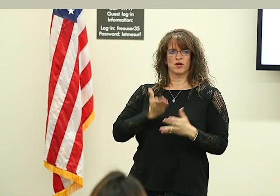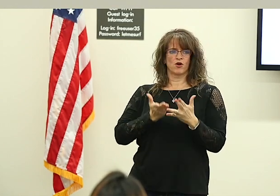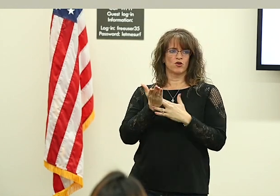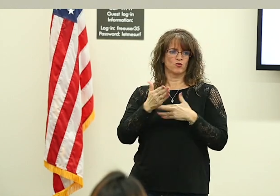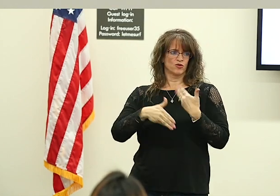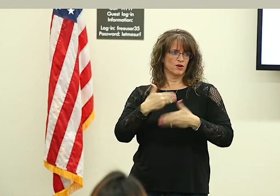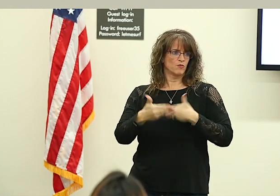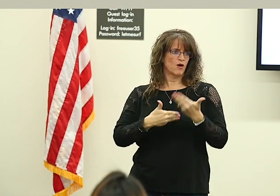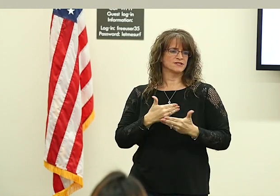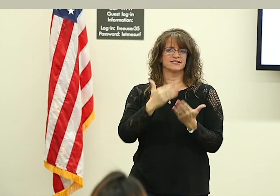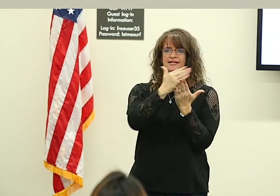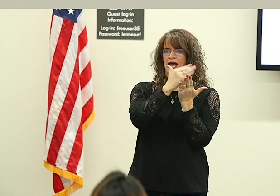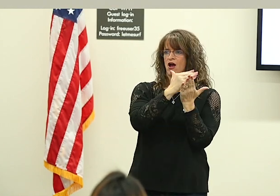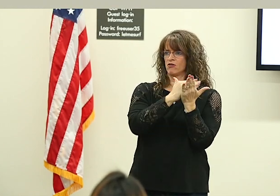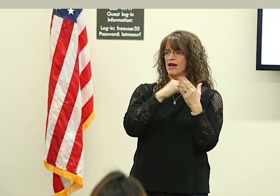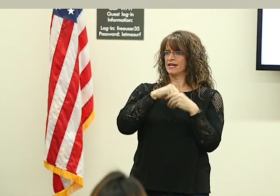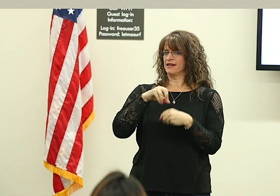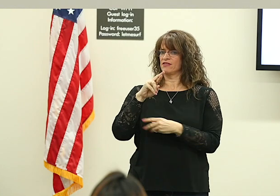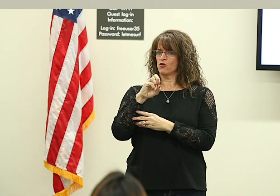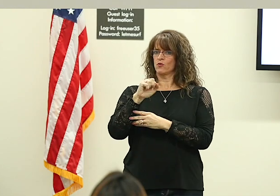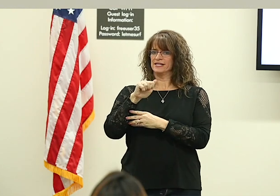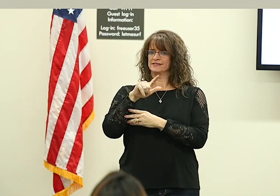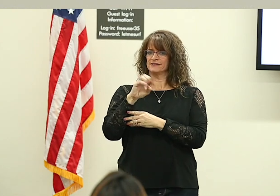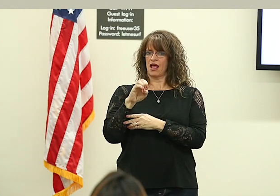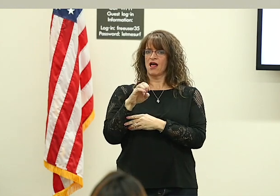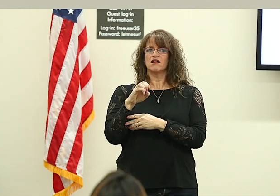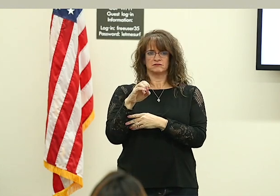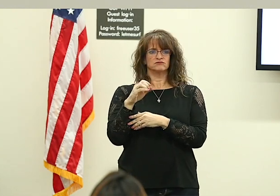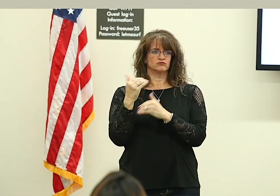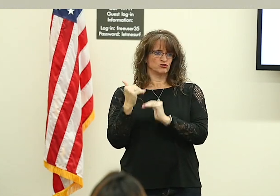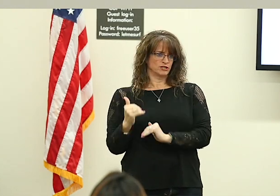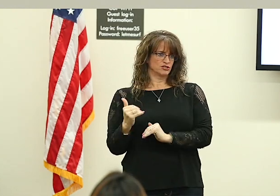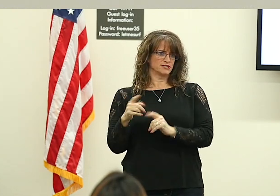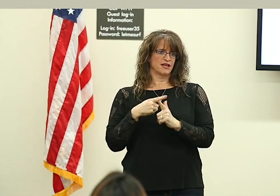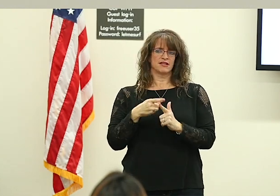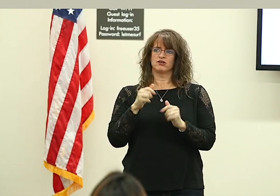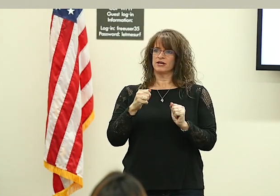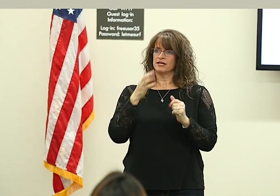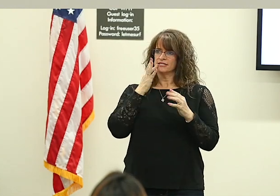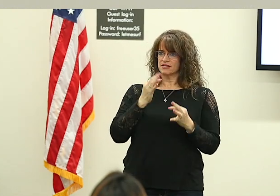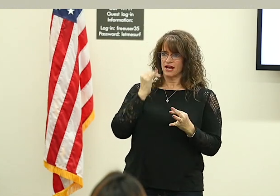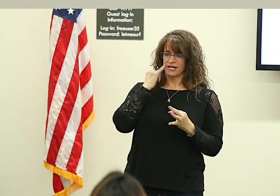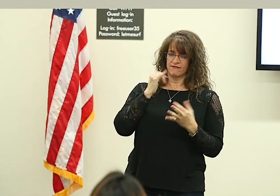outlined in the resale restrictions for deciding whether Habitat or the city wants to buy it back.